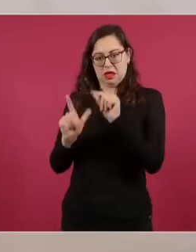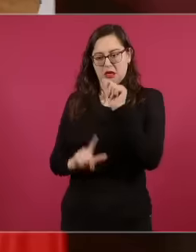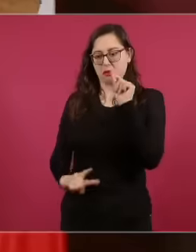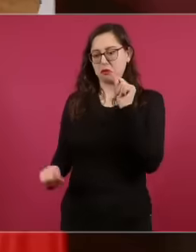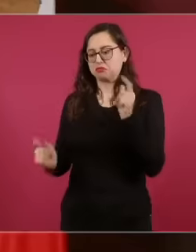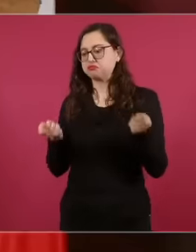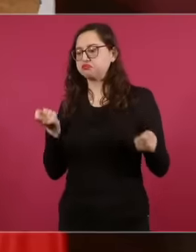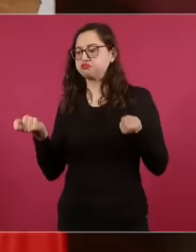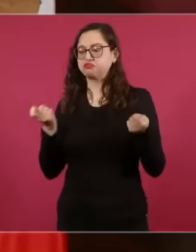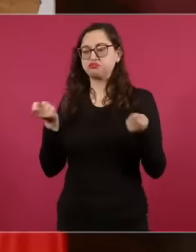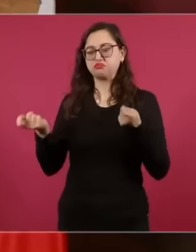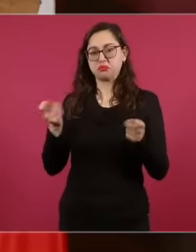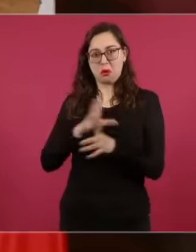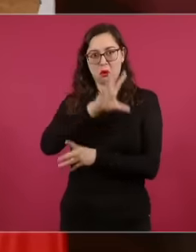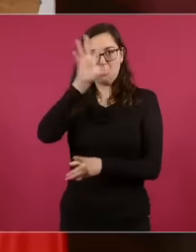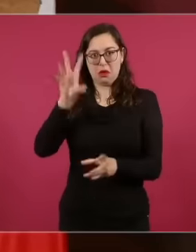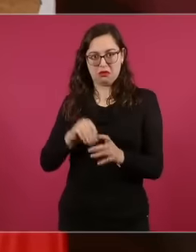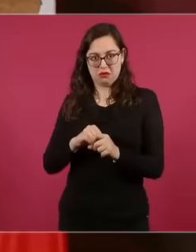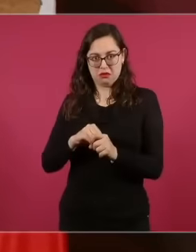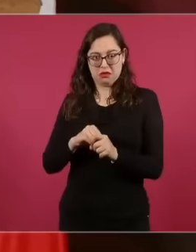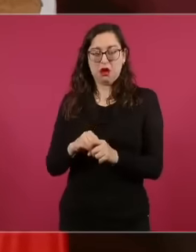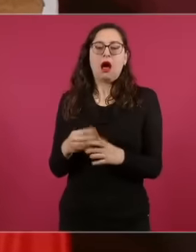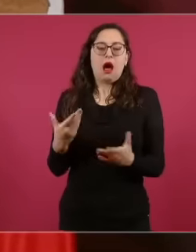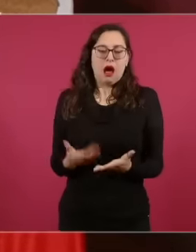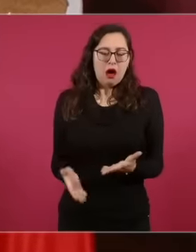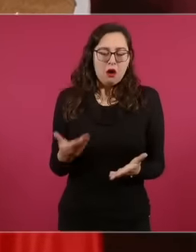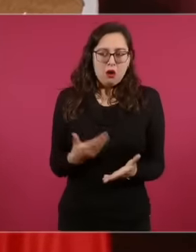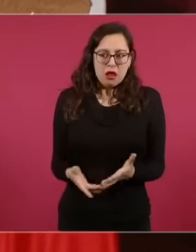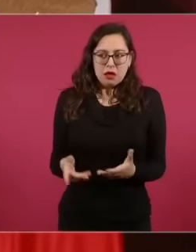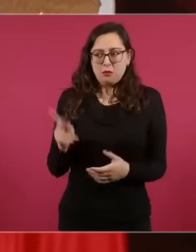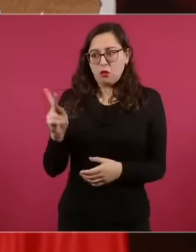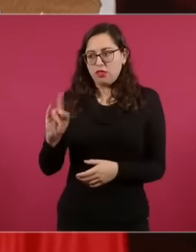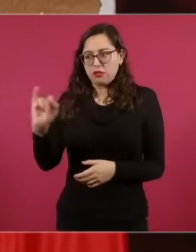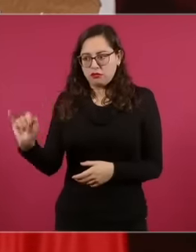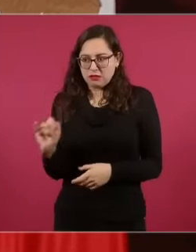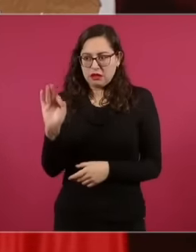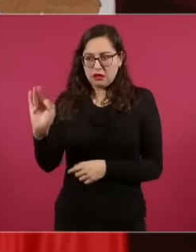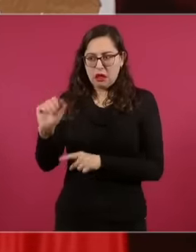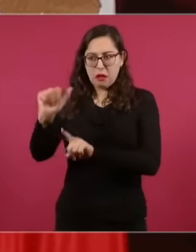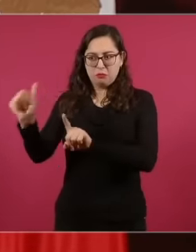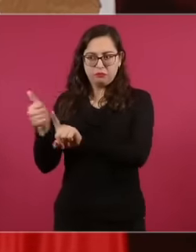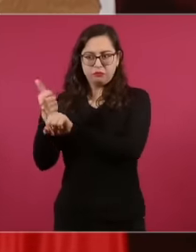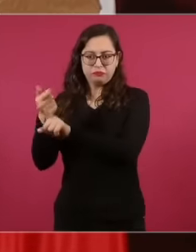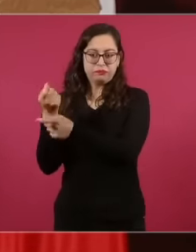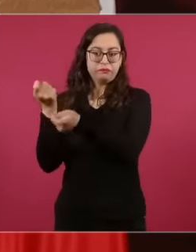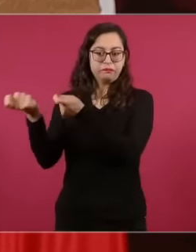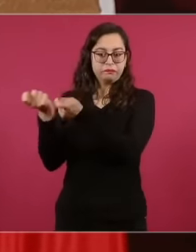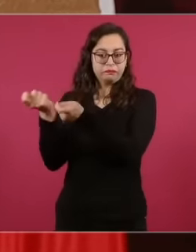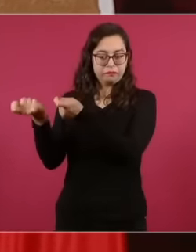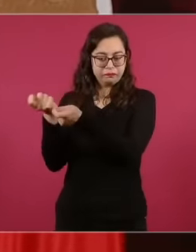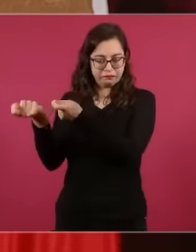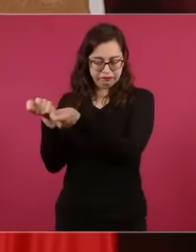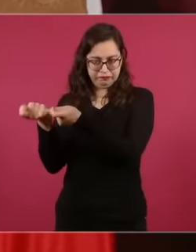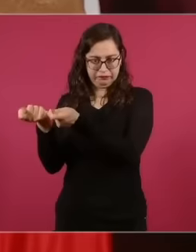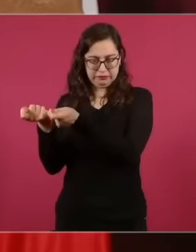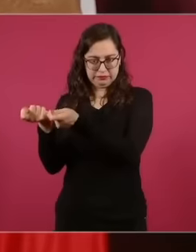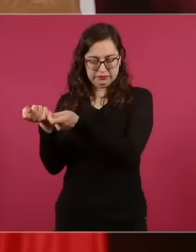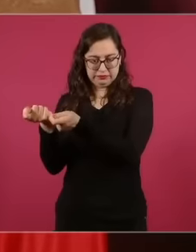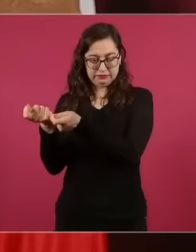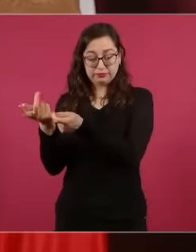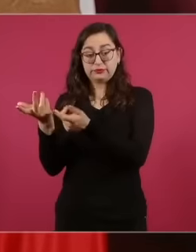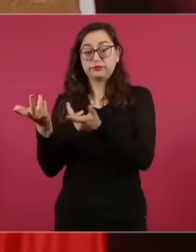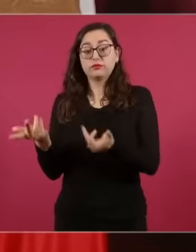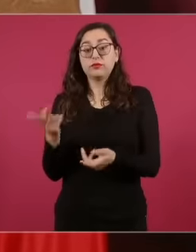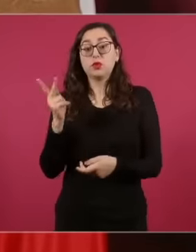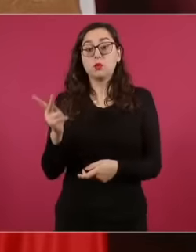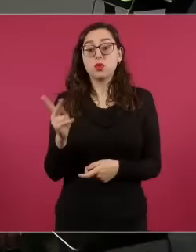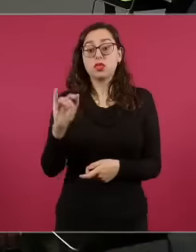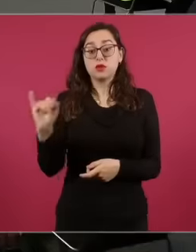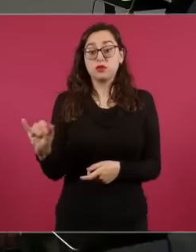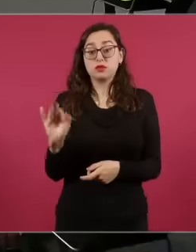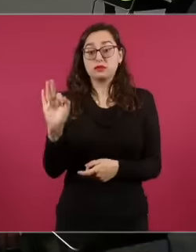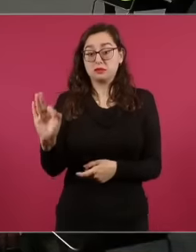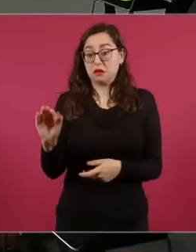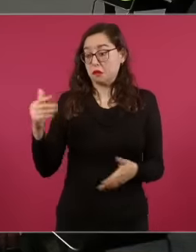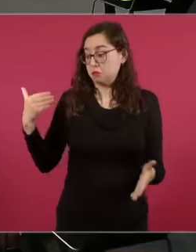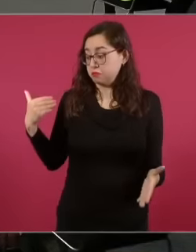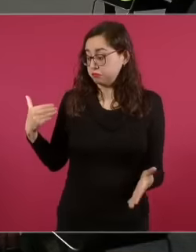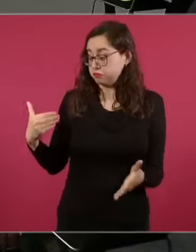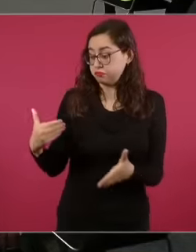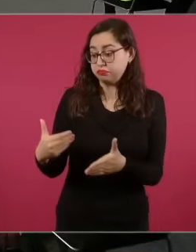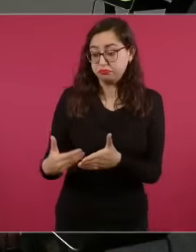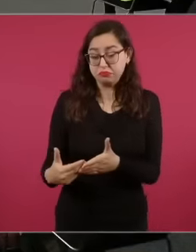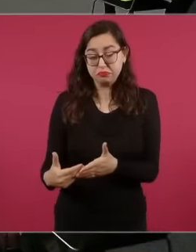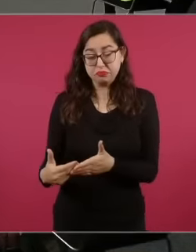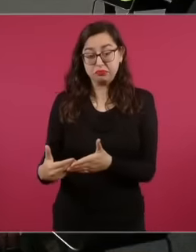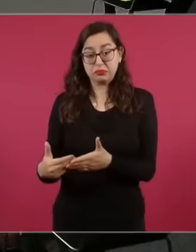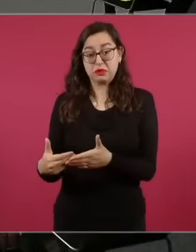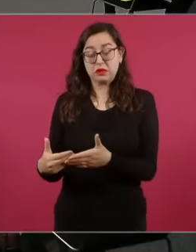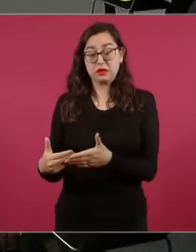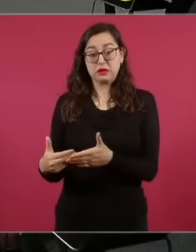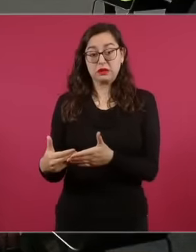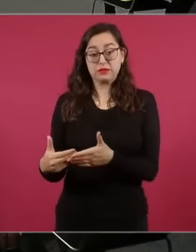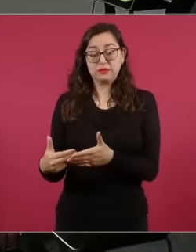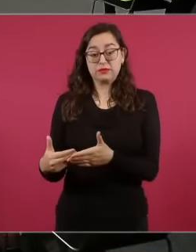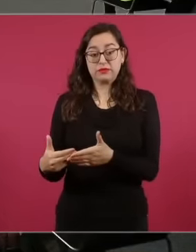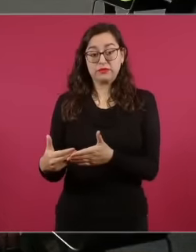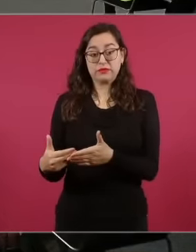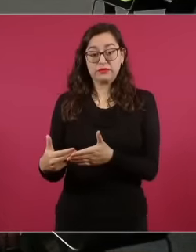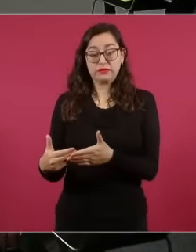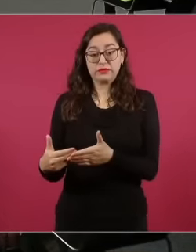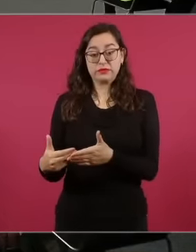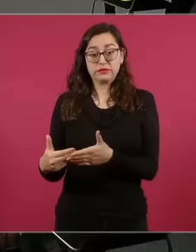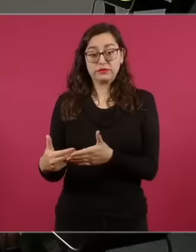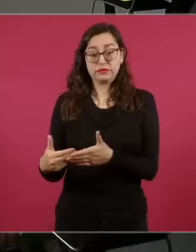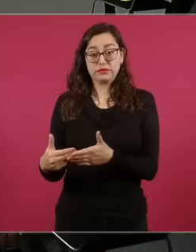and the judicial power in recent times in modern history has never delivered